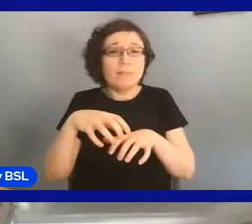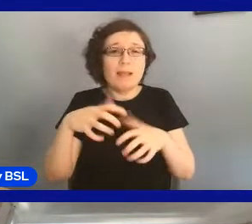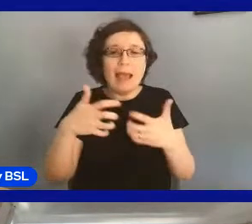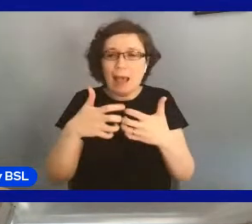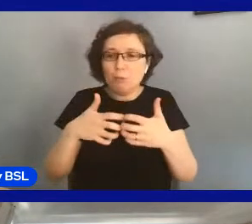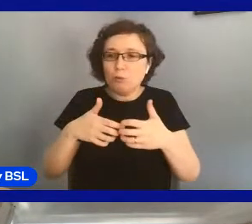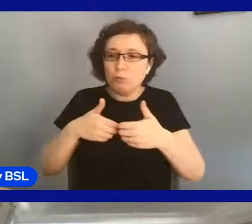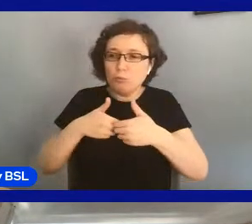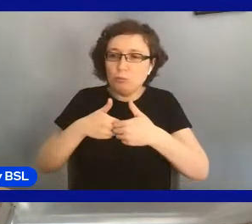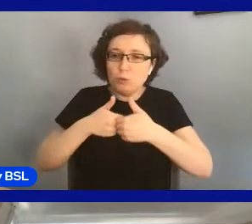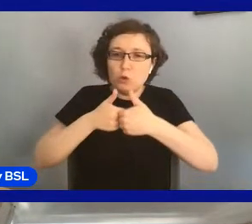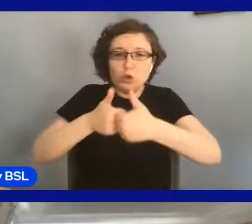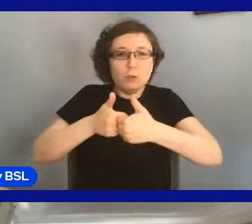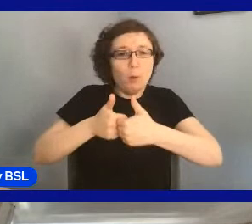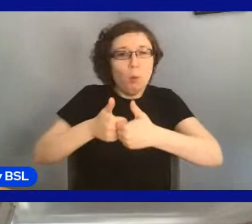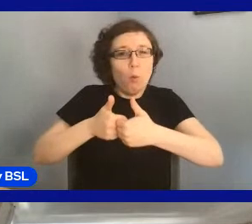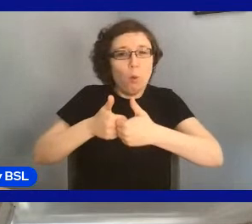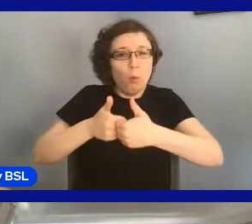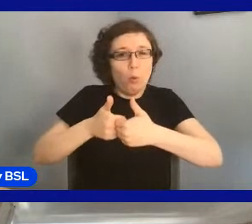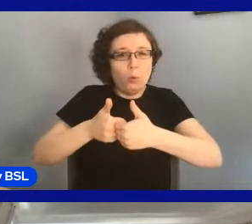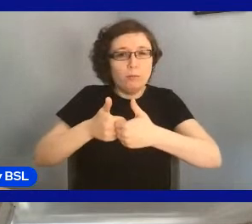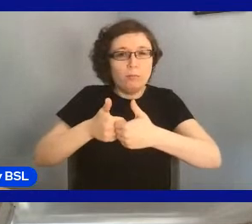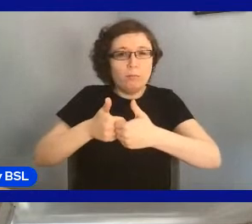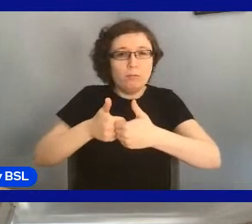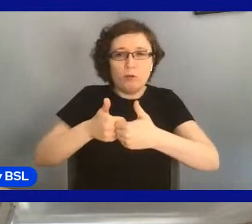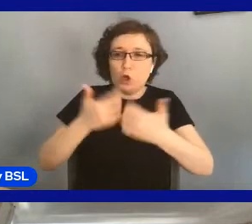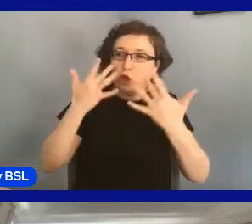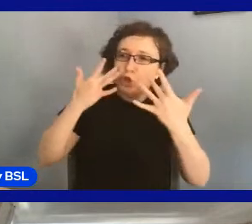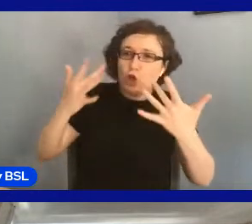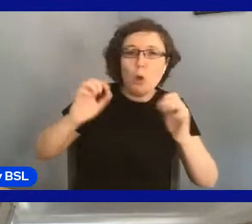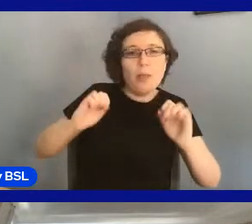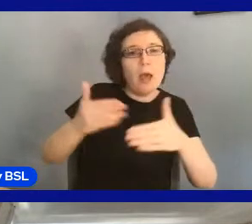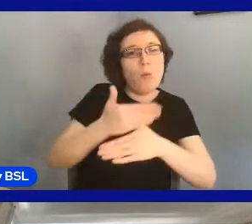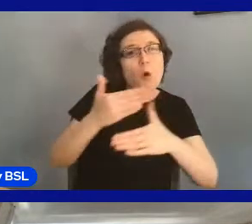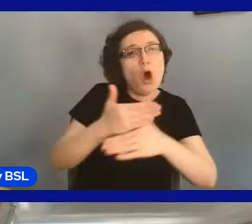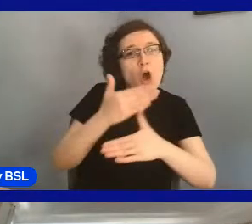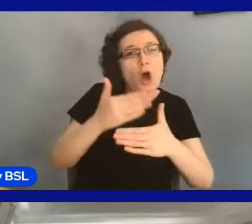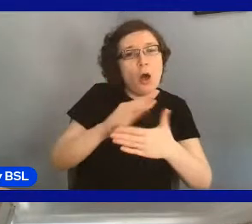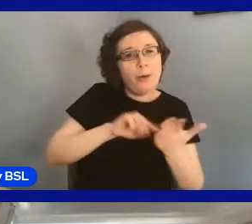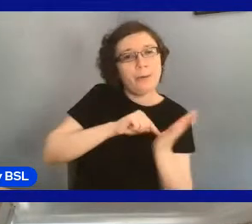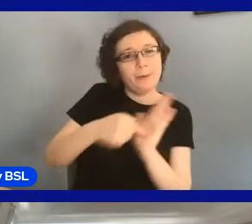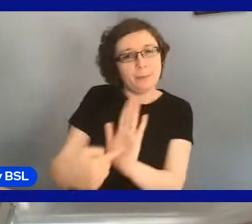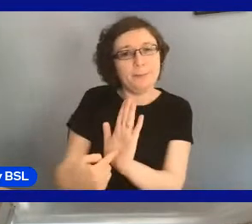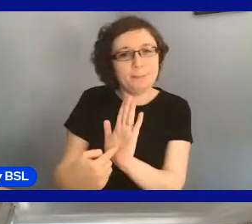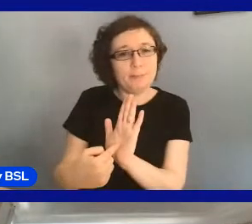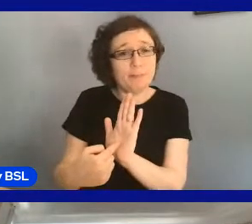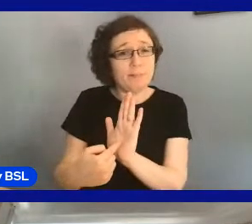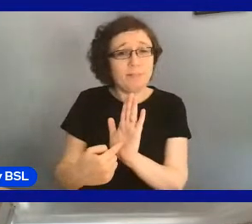they have done and, so that is kind of . that was our ambition and alongside that we